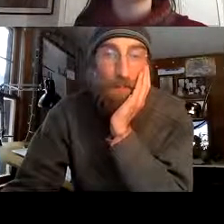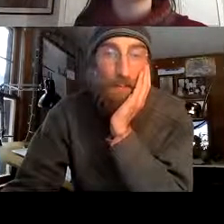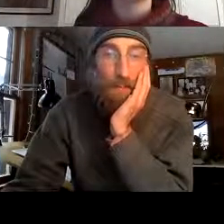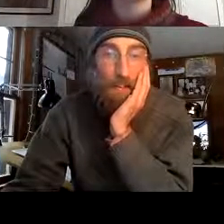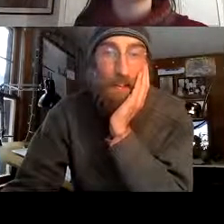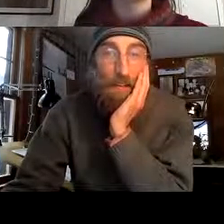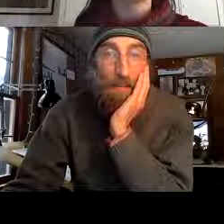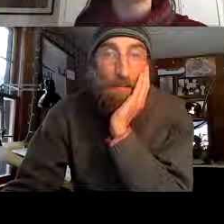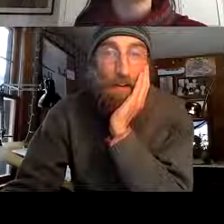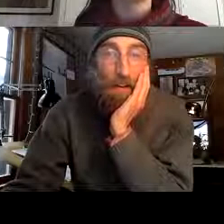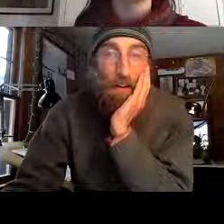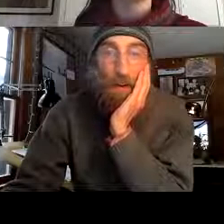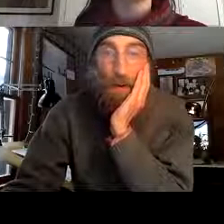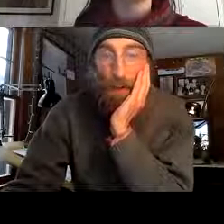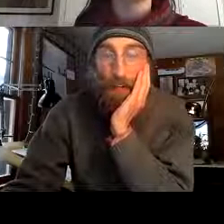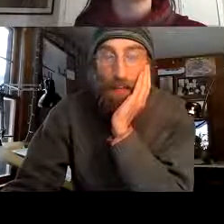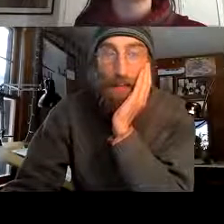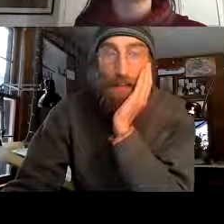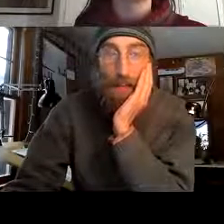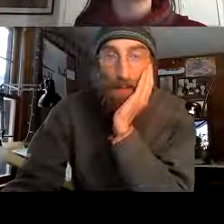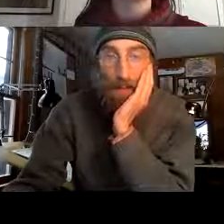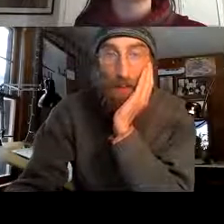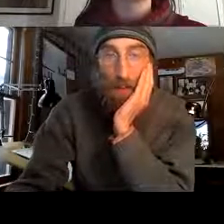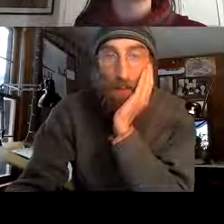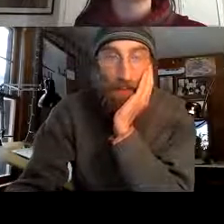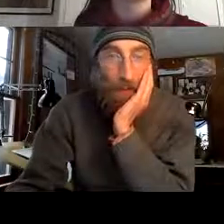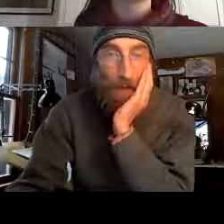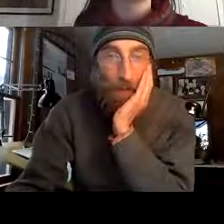themselves. Um, and are now working in the in the hospital,